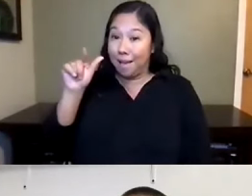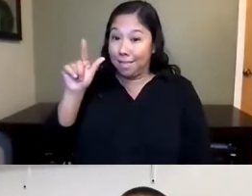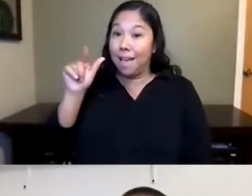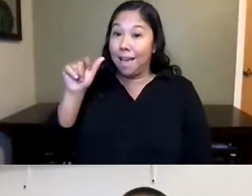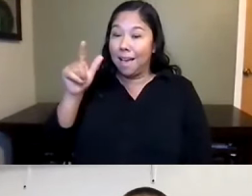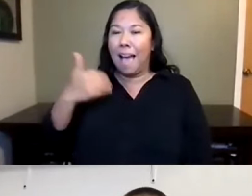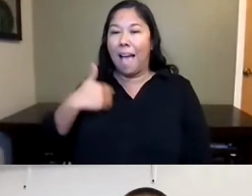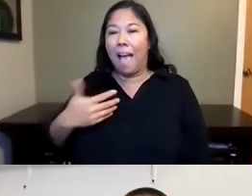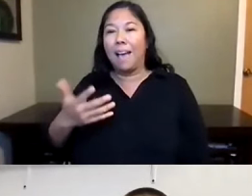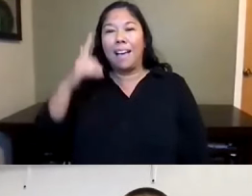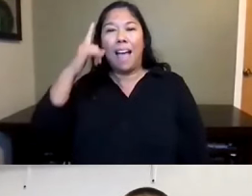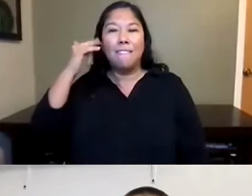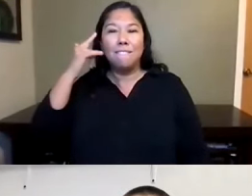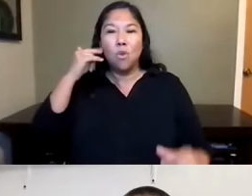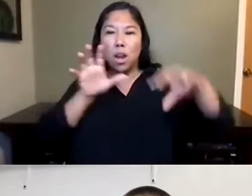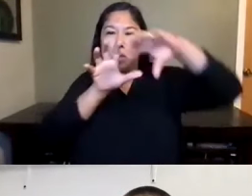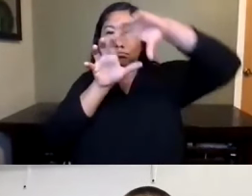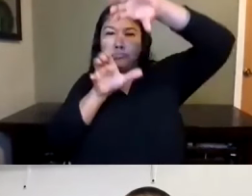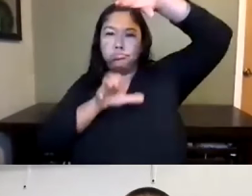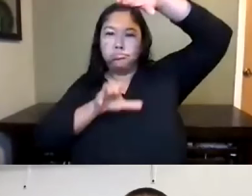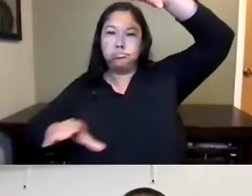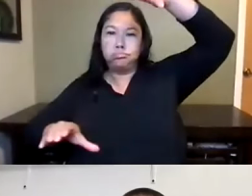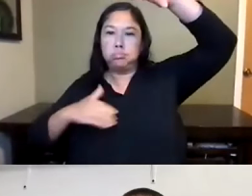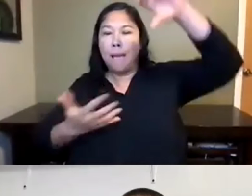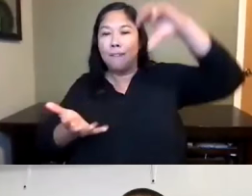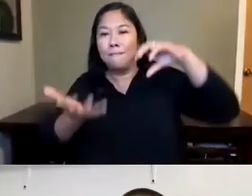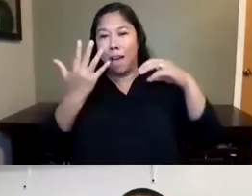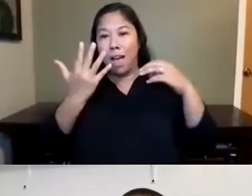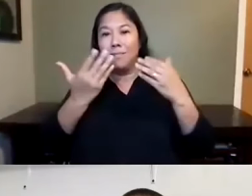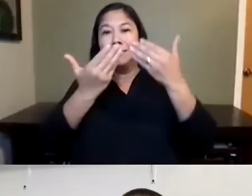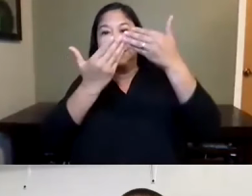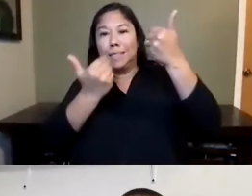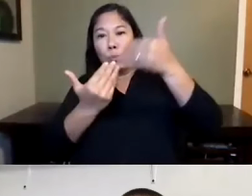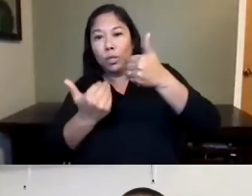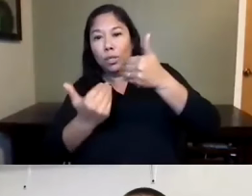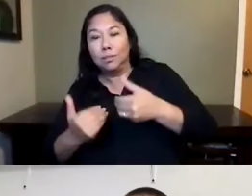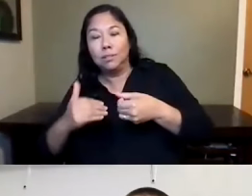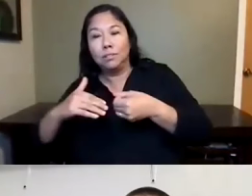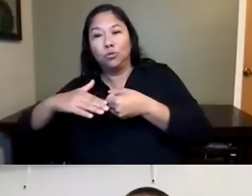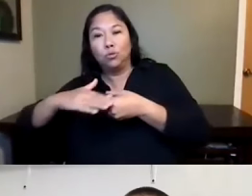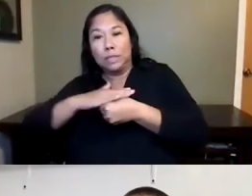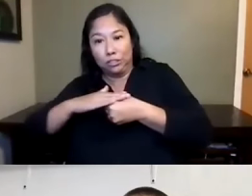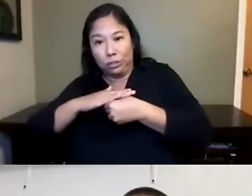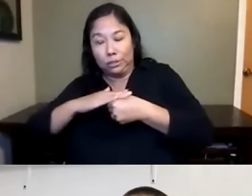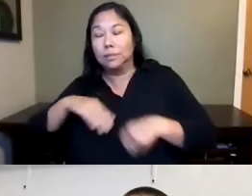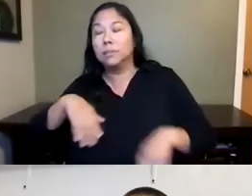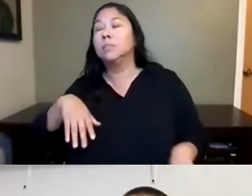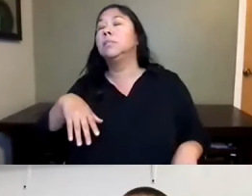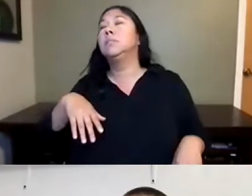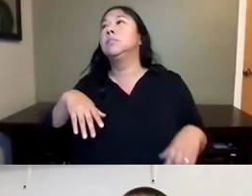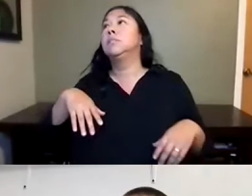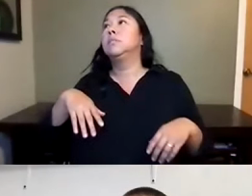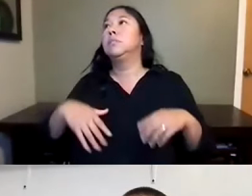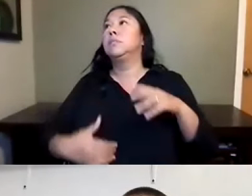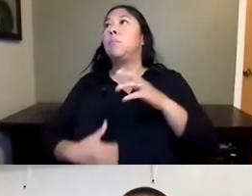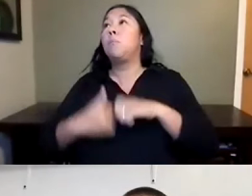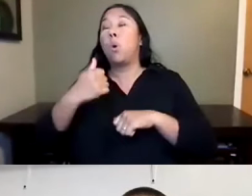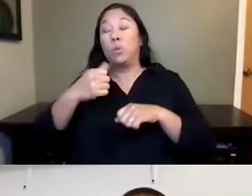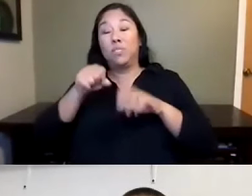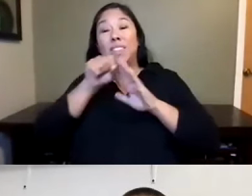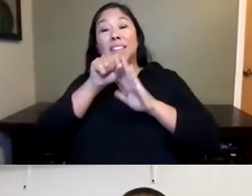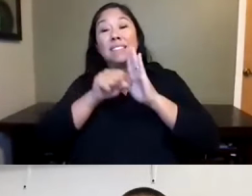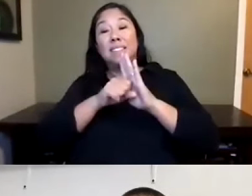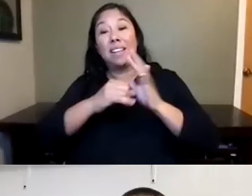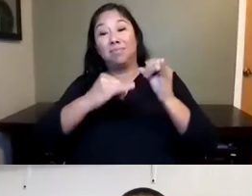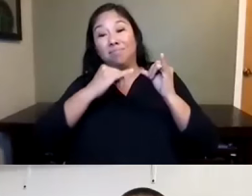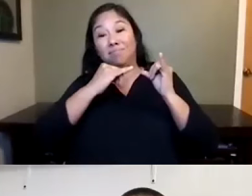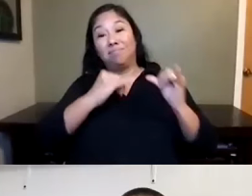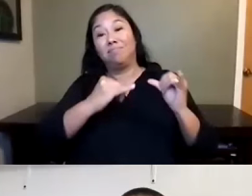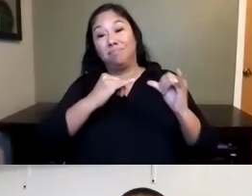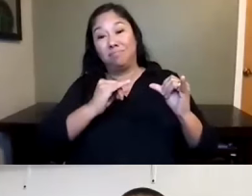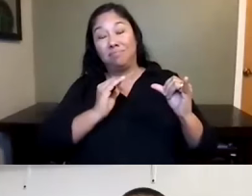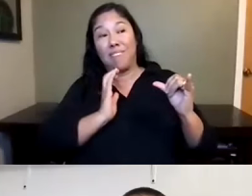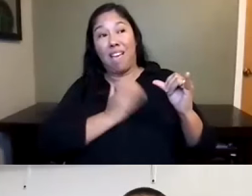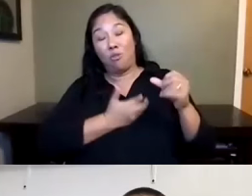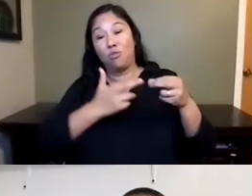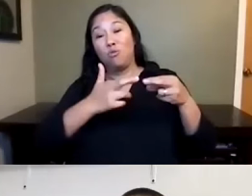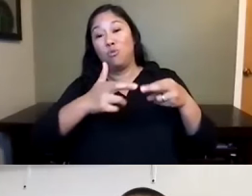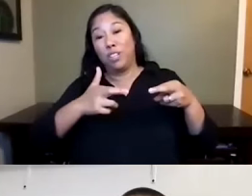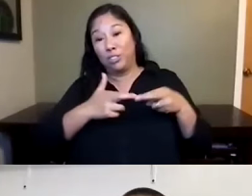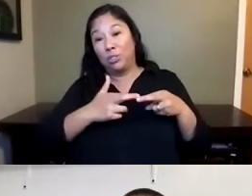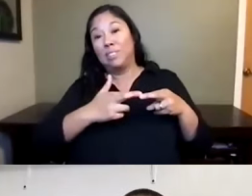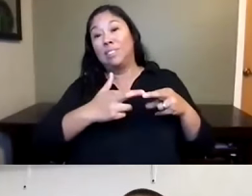California is split up into, and most of the state looks like our region [Widespread Tier].